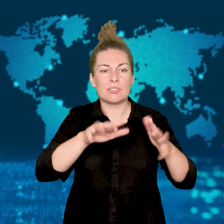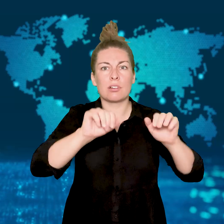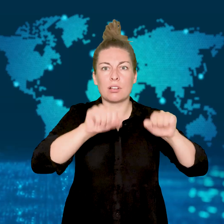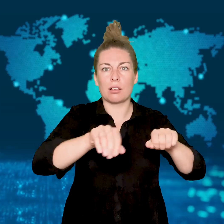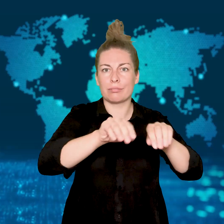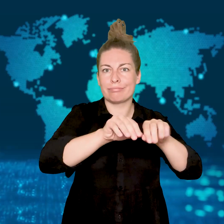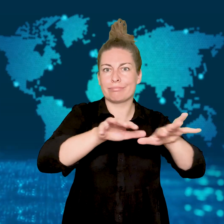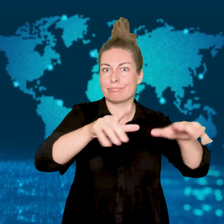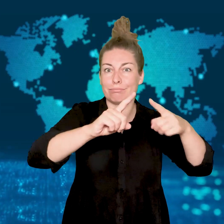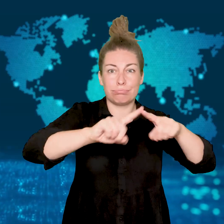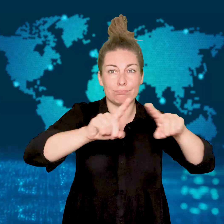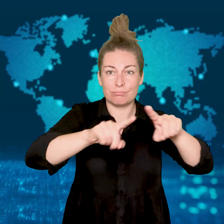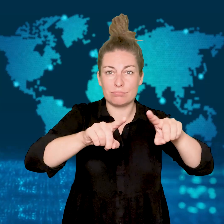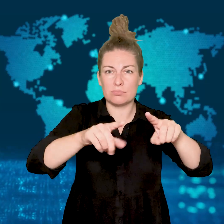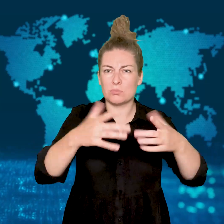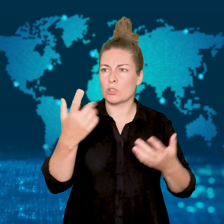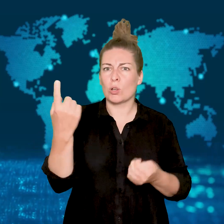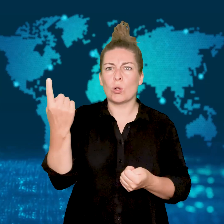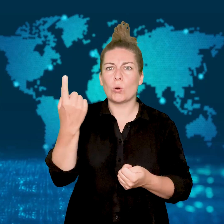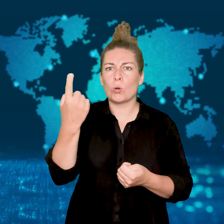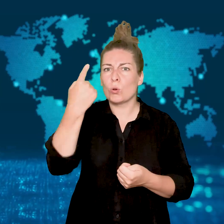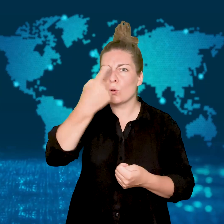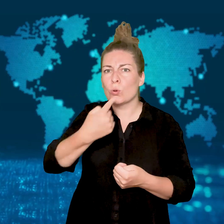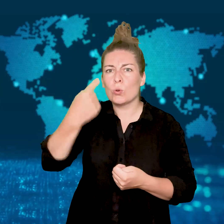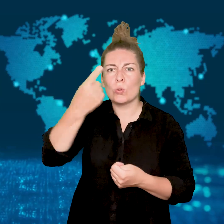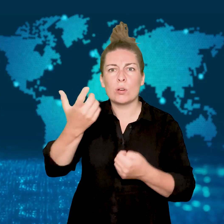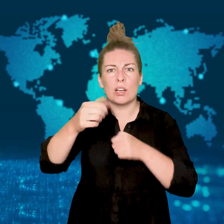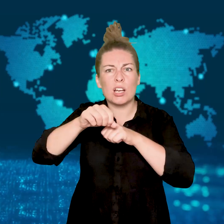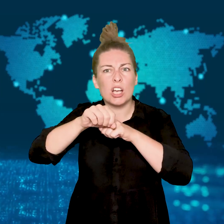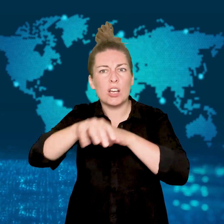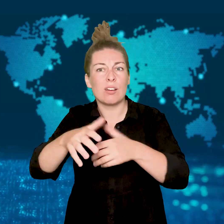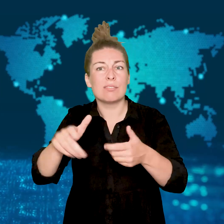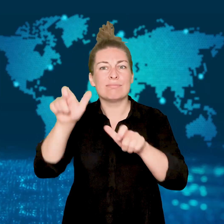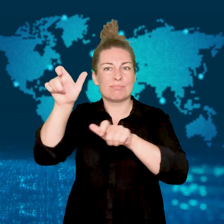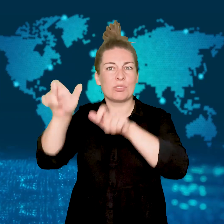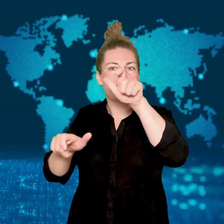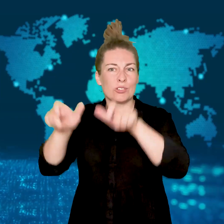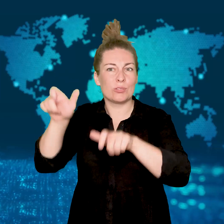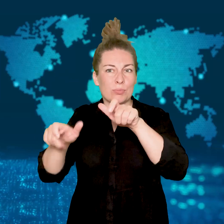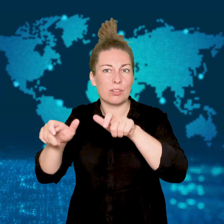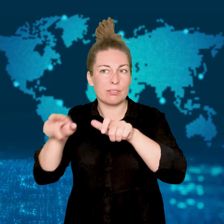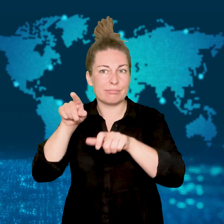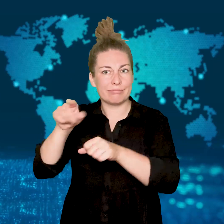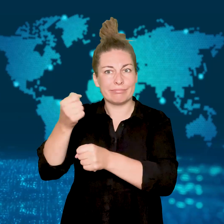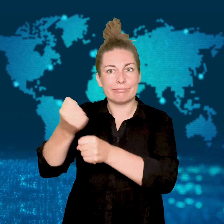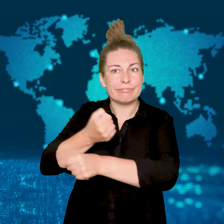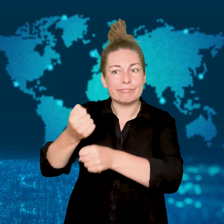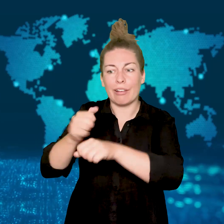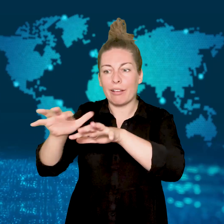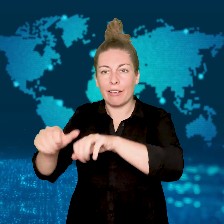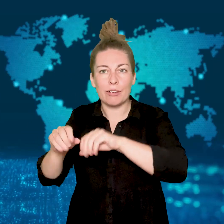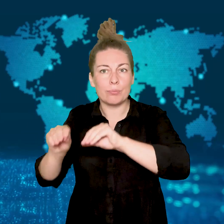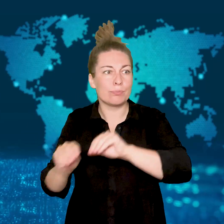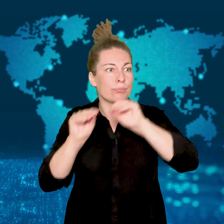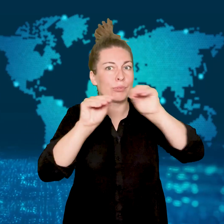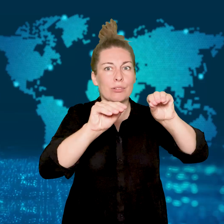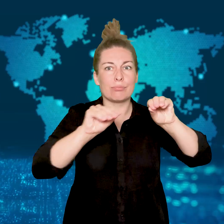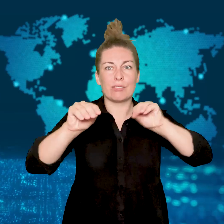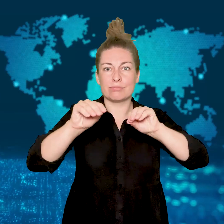such as world trade and world travel.